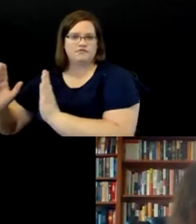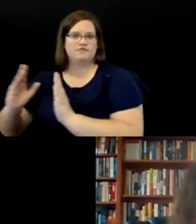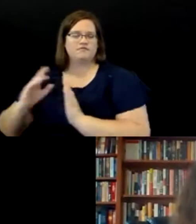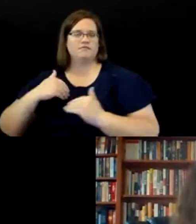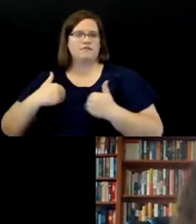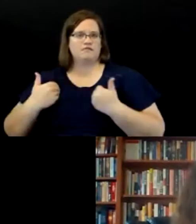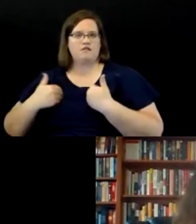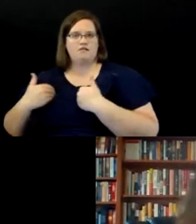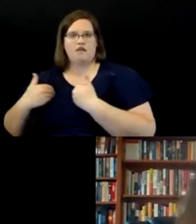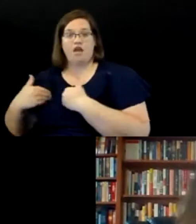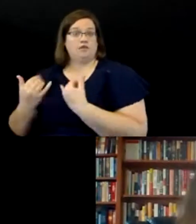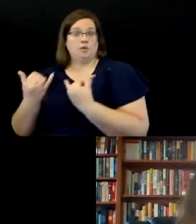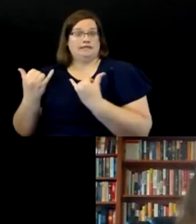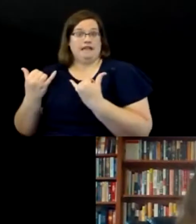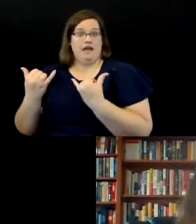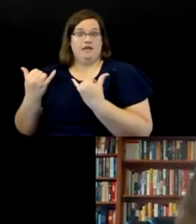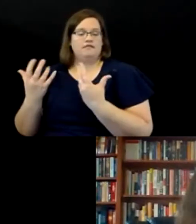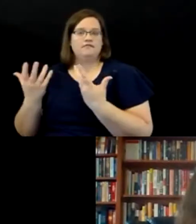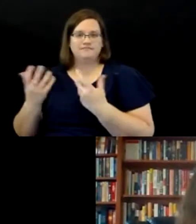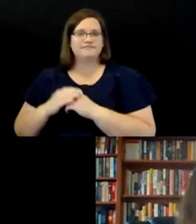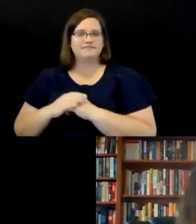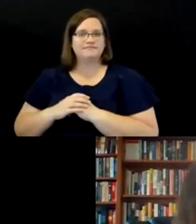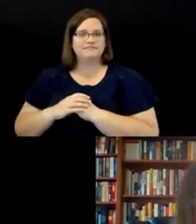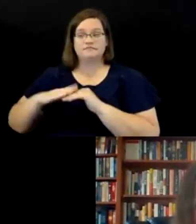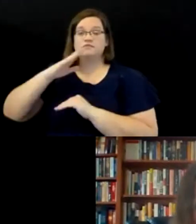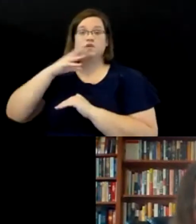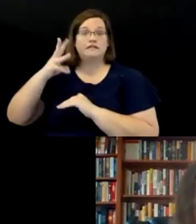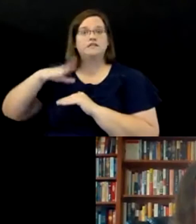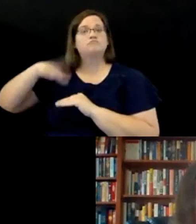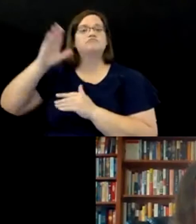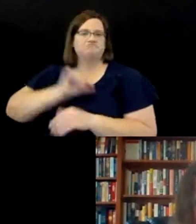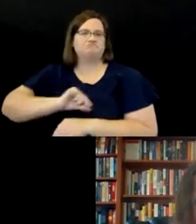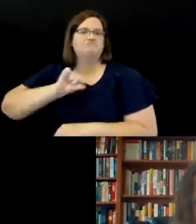To today, when everyone over 16 is eligible. The one